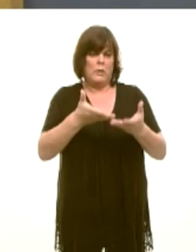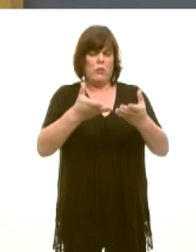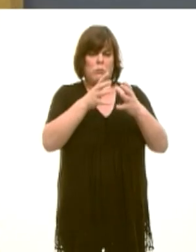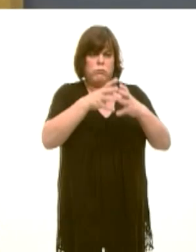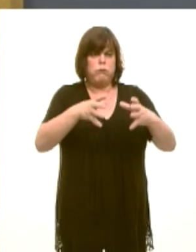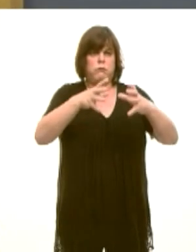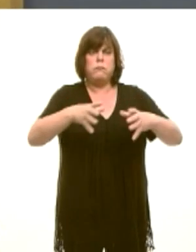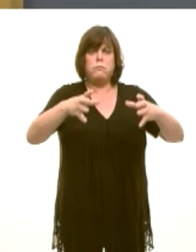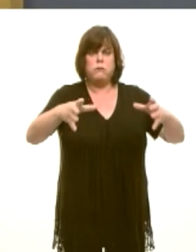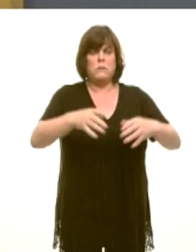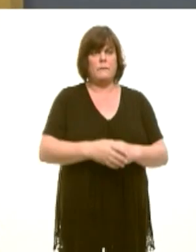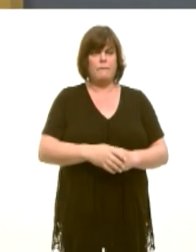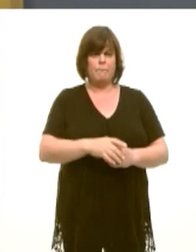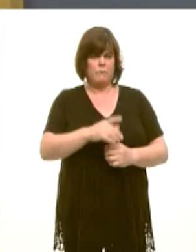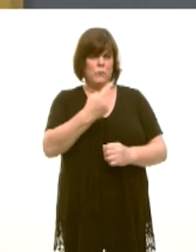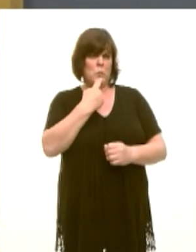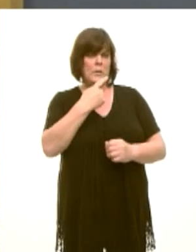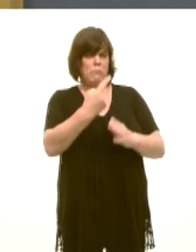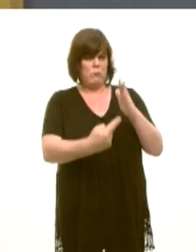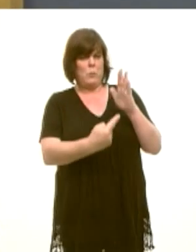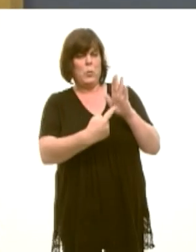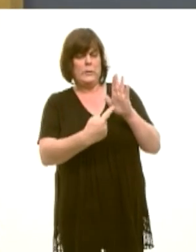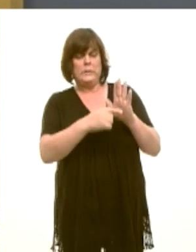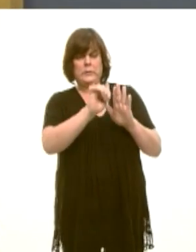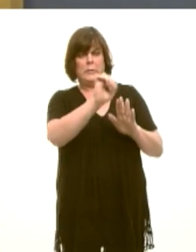itís crucialóand, we would say, through the investments that we have madeóto make